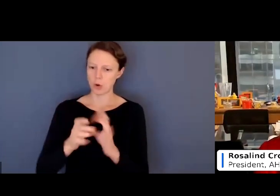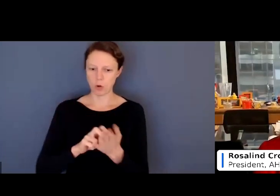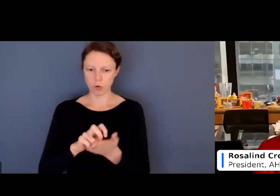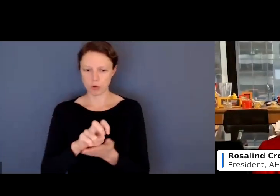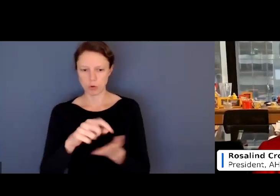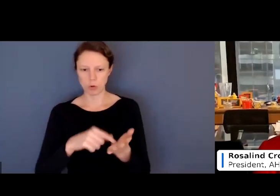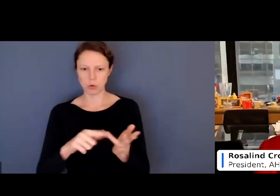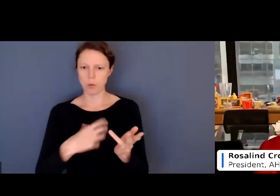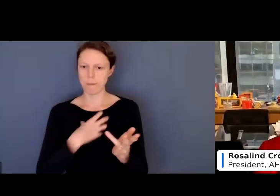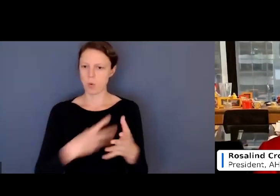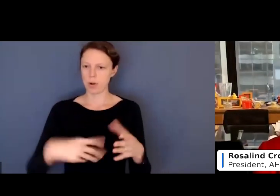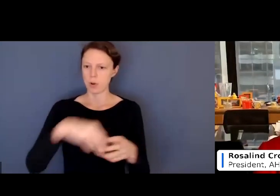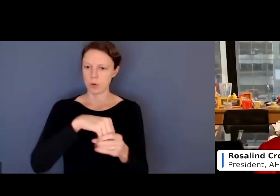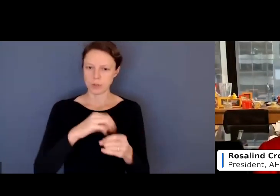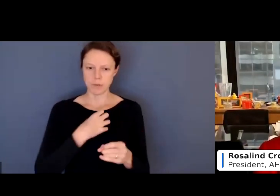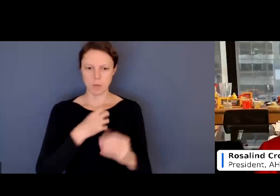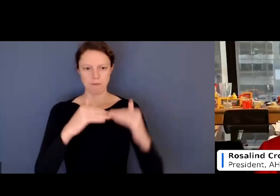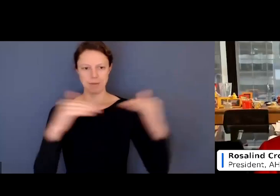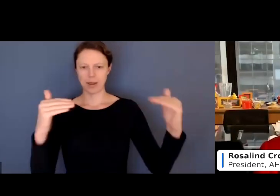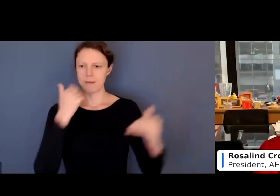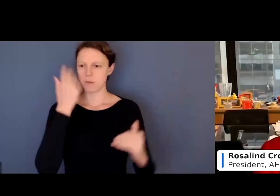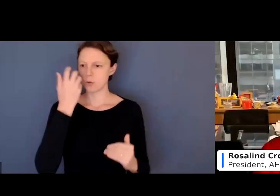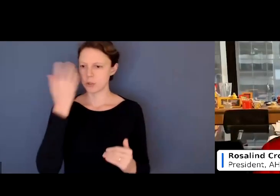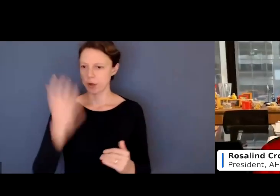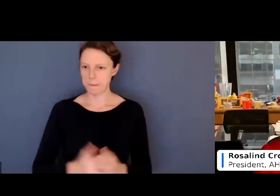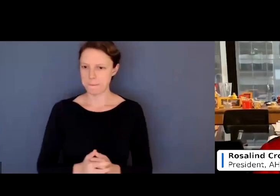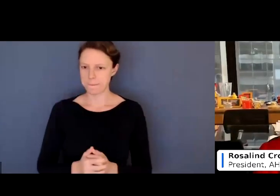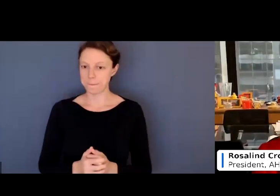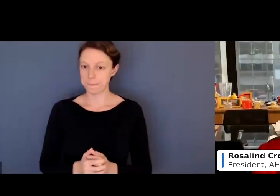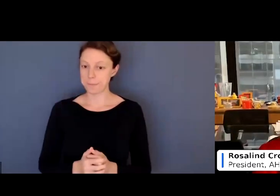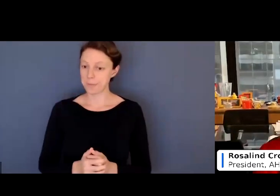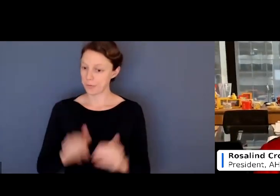Without further ado, I invite you to embrace the discussions and ideas